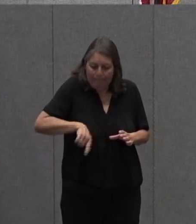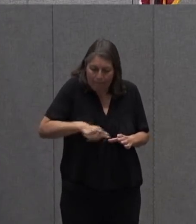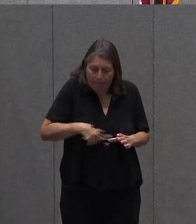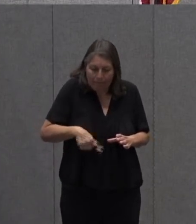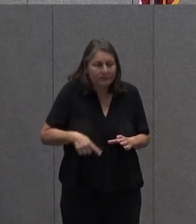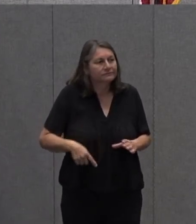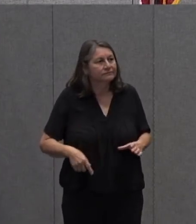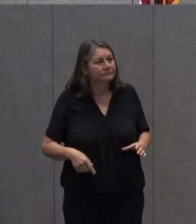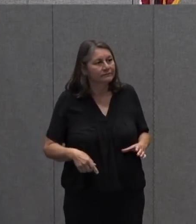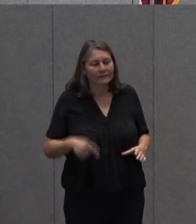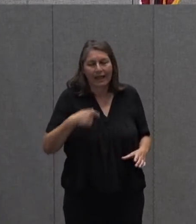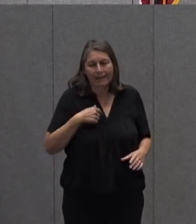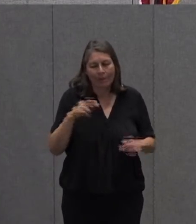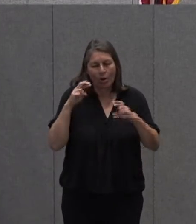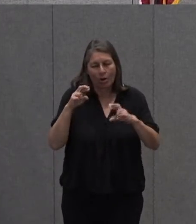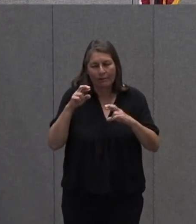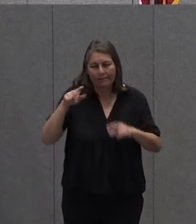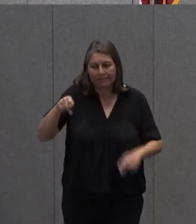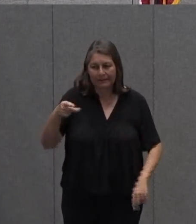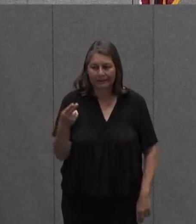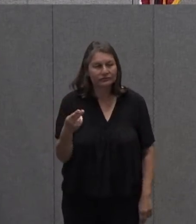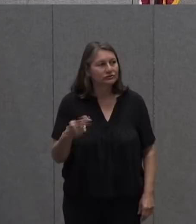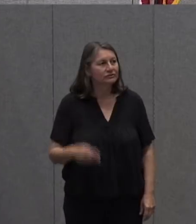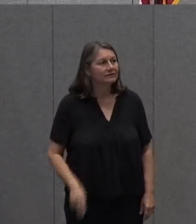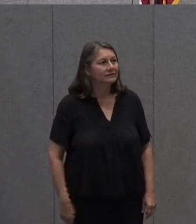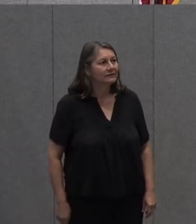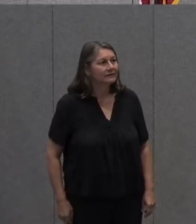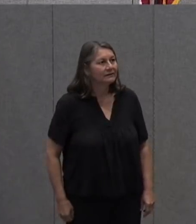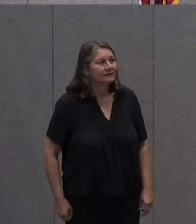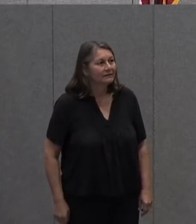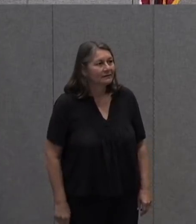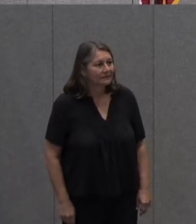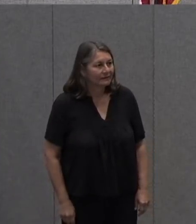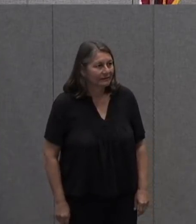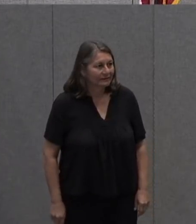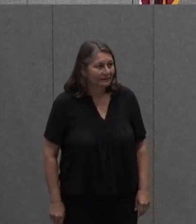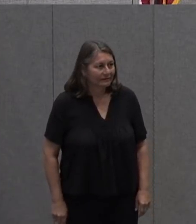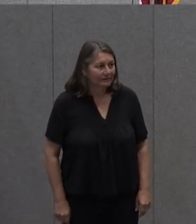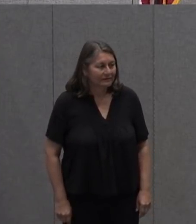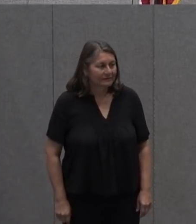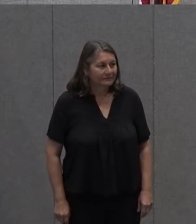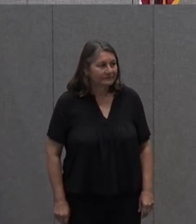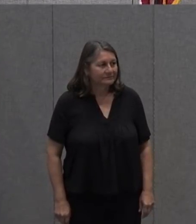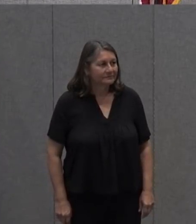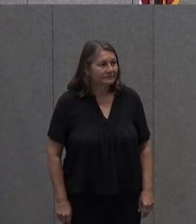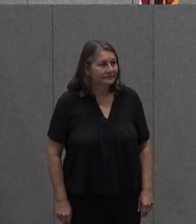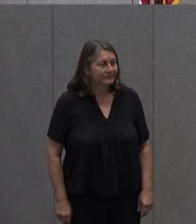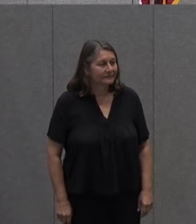Well look at you spin. Yeah, use your the tip of your finger. Wow, okay. See, I'm learning something.